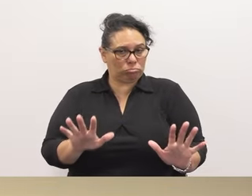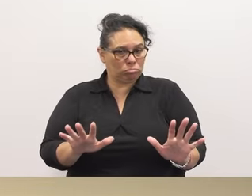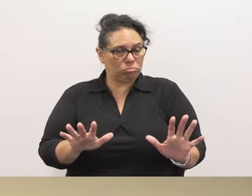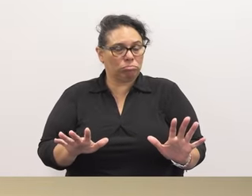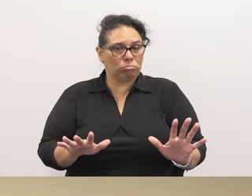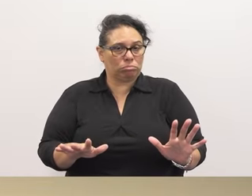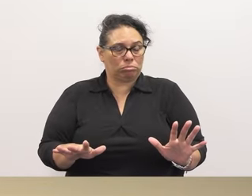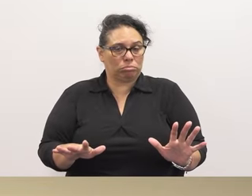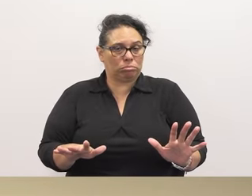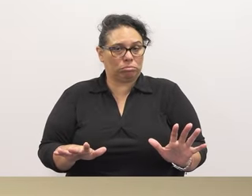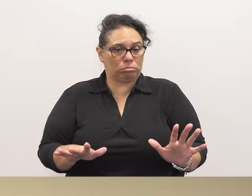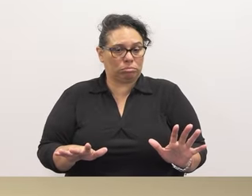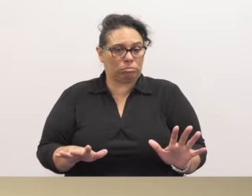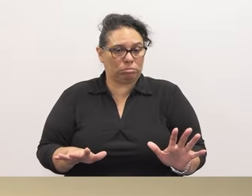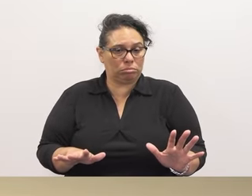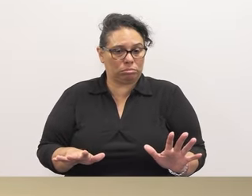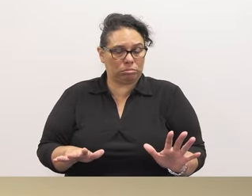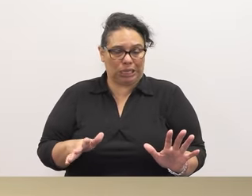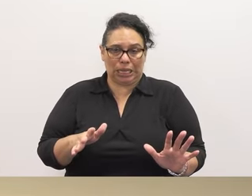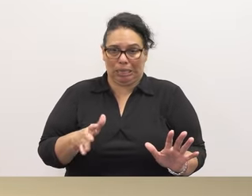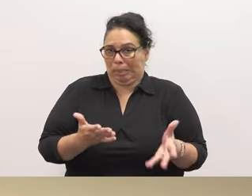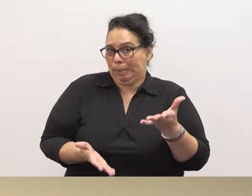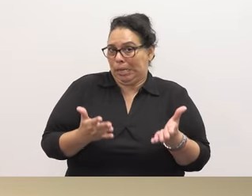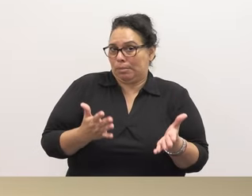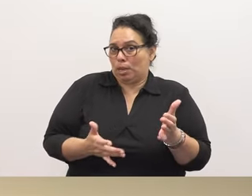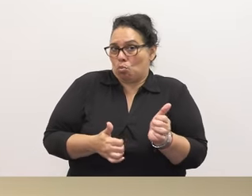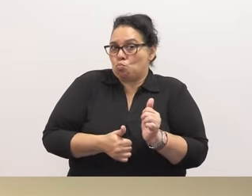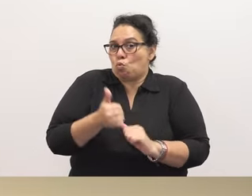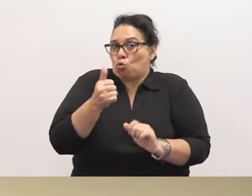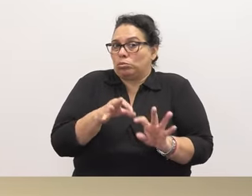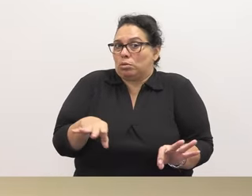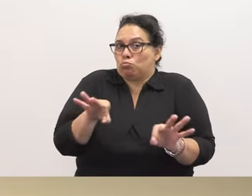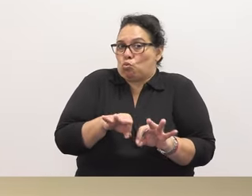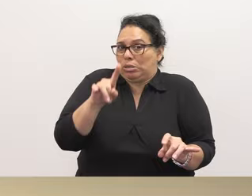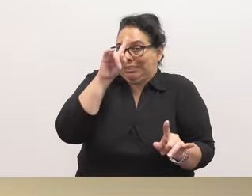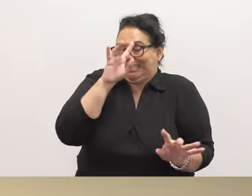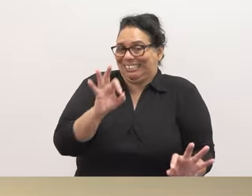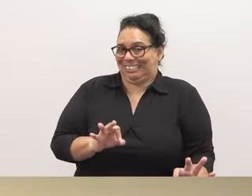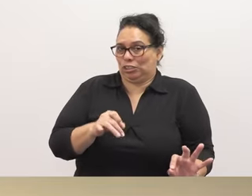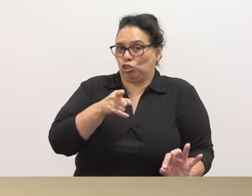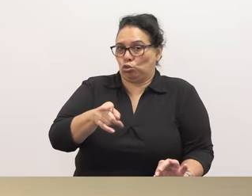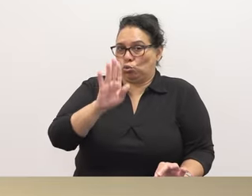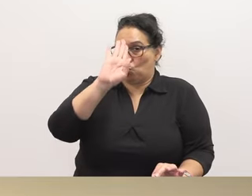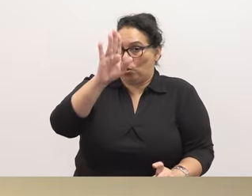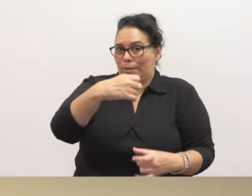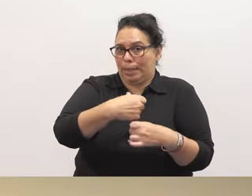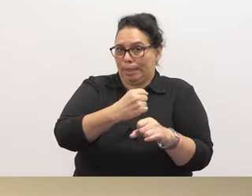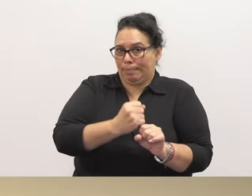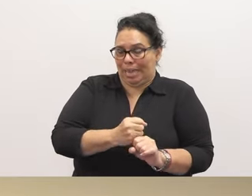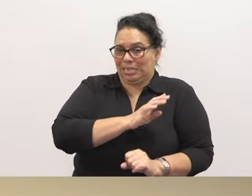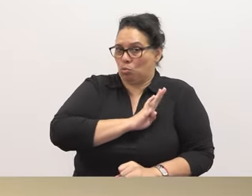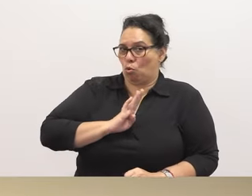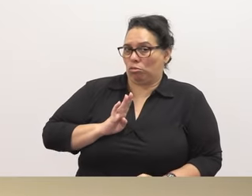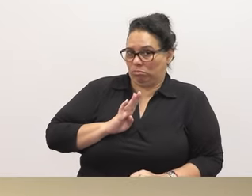this is probably one of the most important decisions that you'll make in your time on the board,